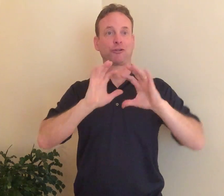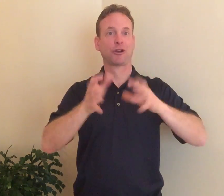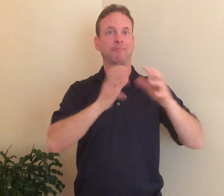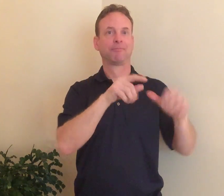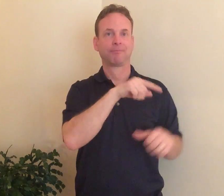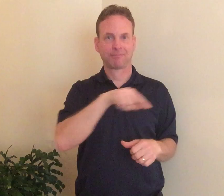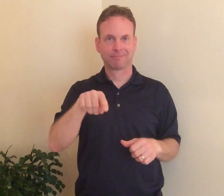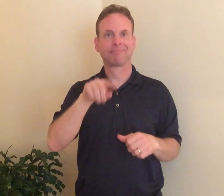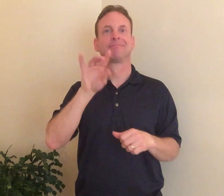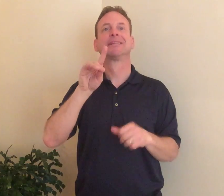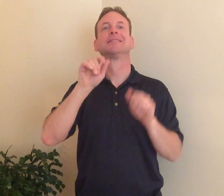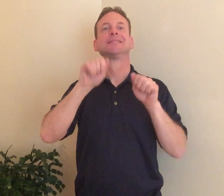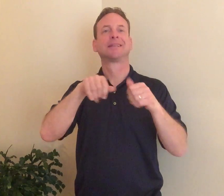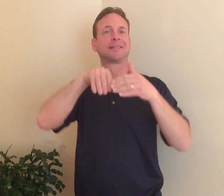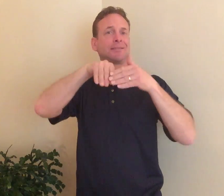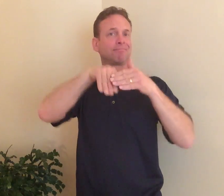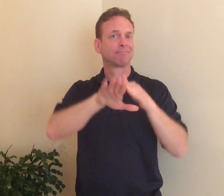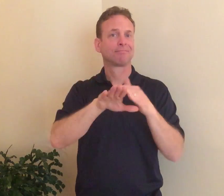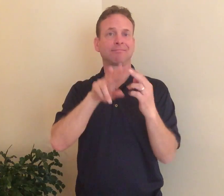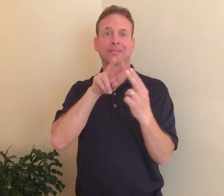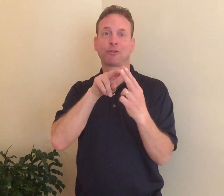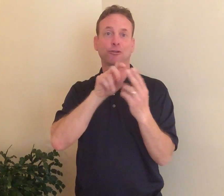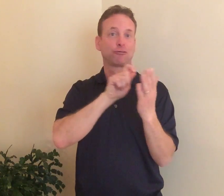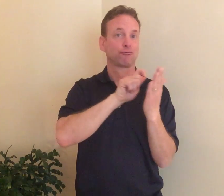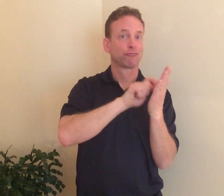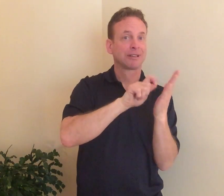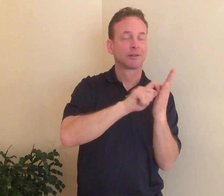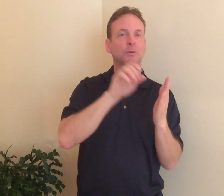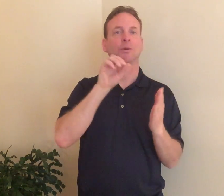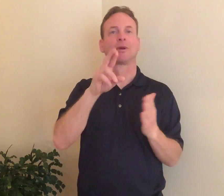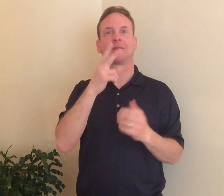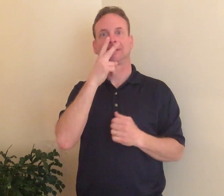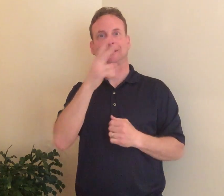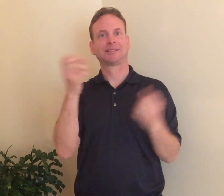three groups. They could see either the written survey,